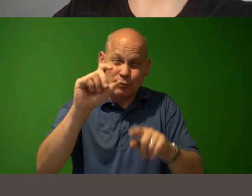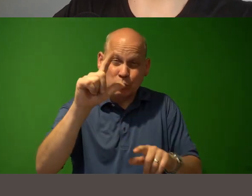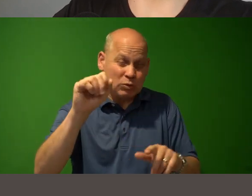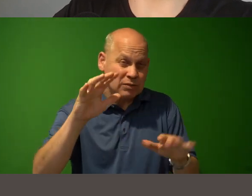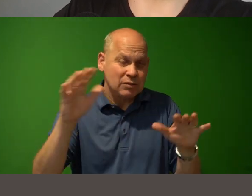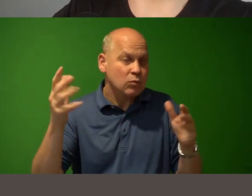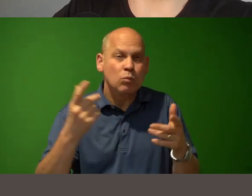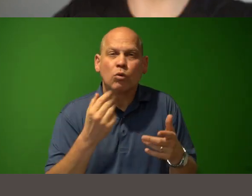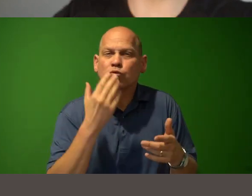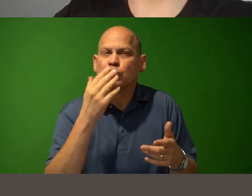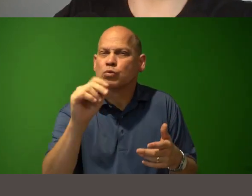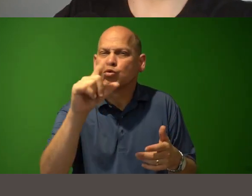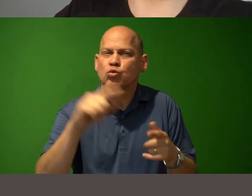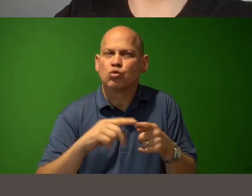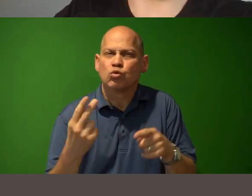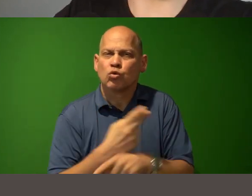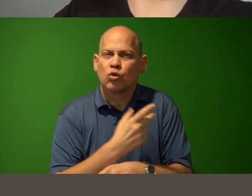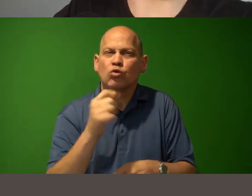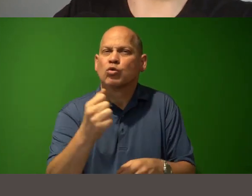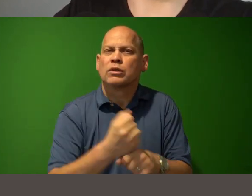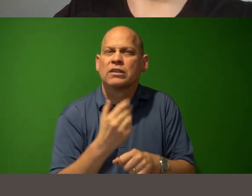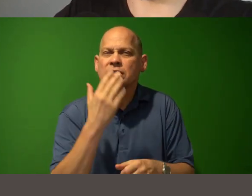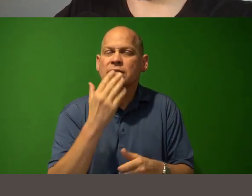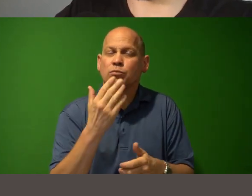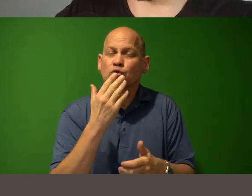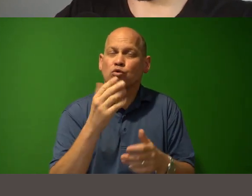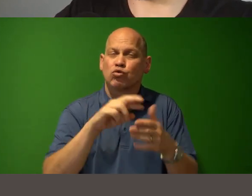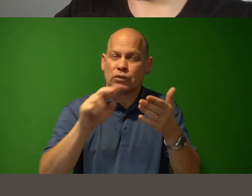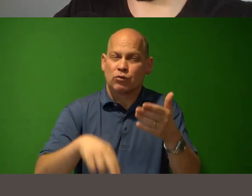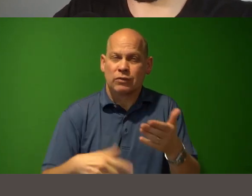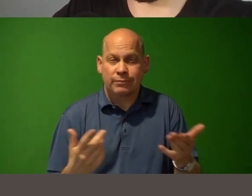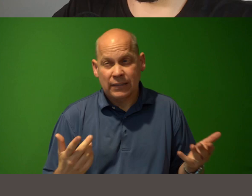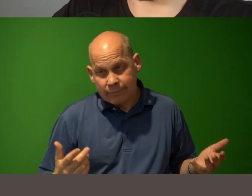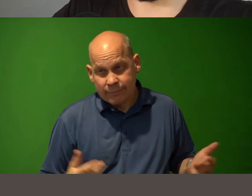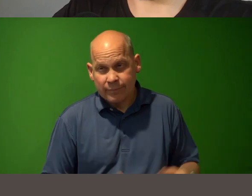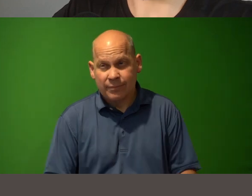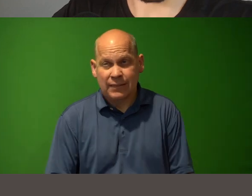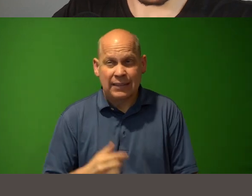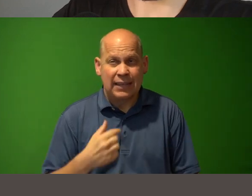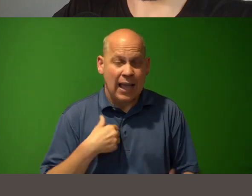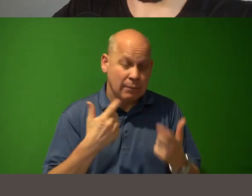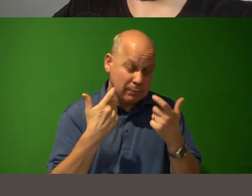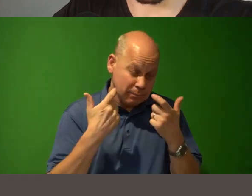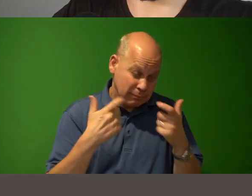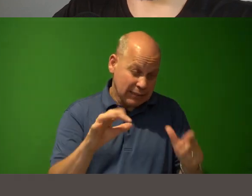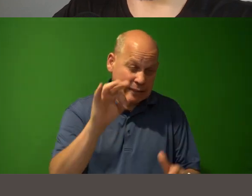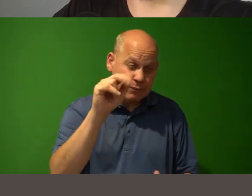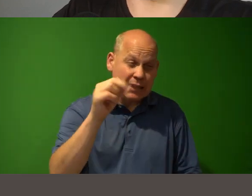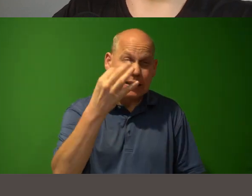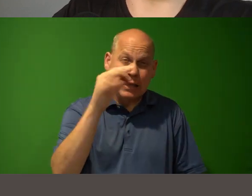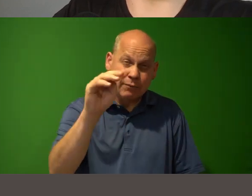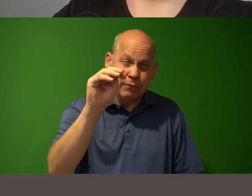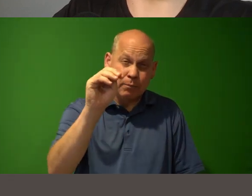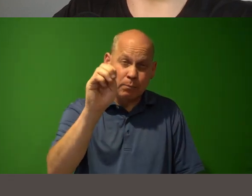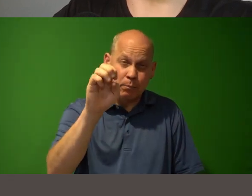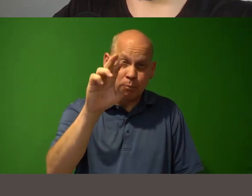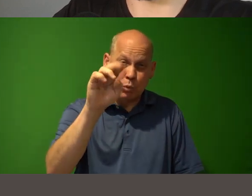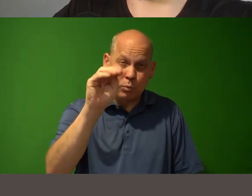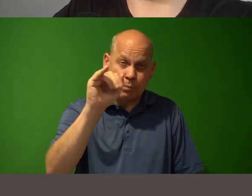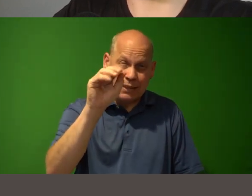So what's a good tool to use that can get you some good consistent results. Well, I'm a big fan of mermaid JS.